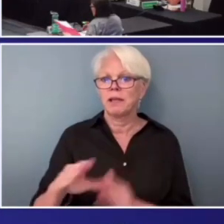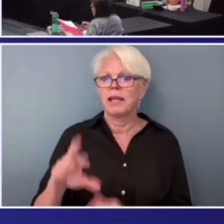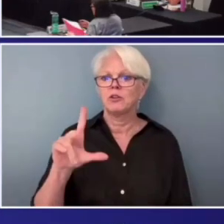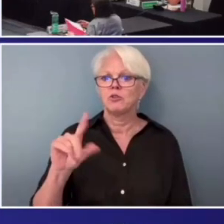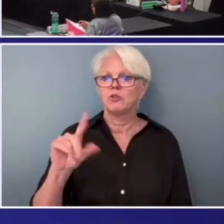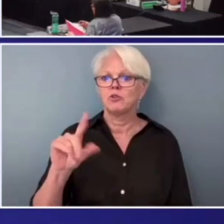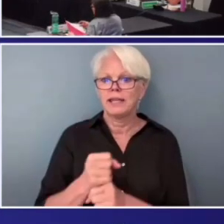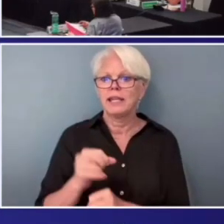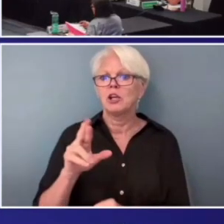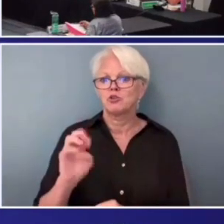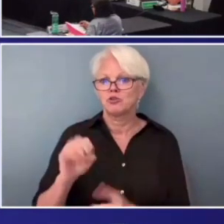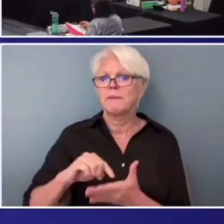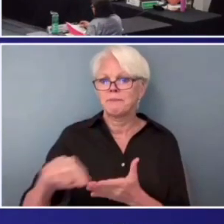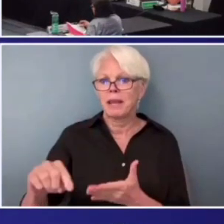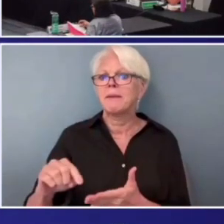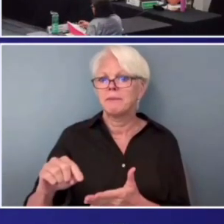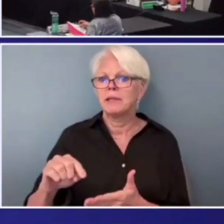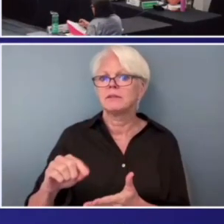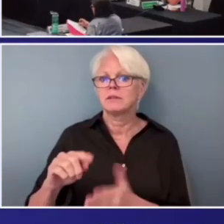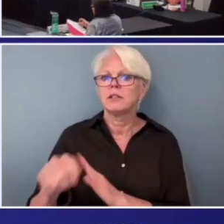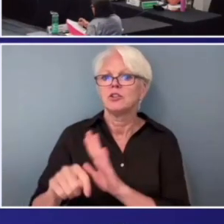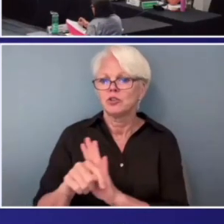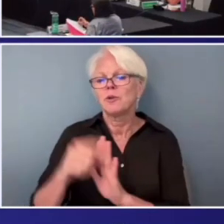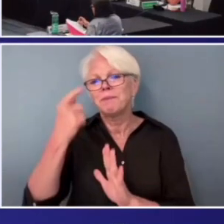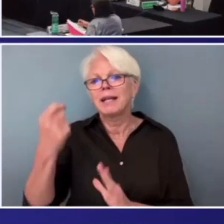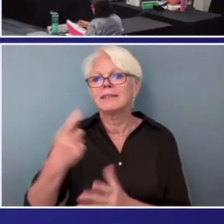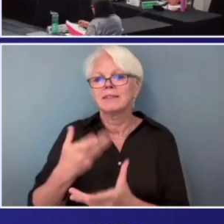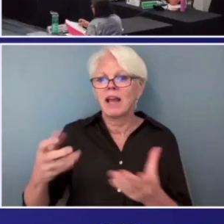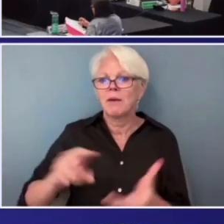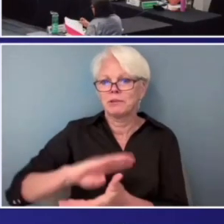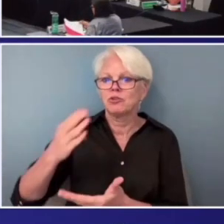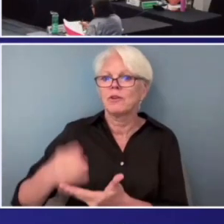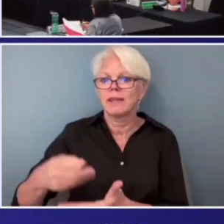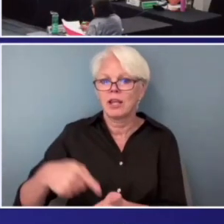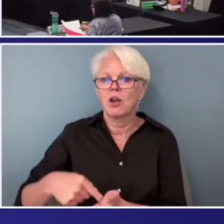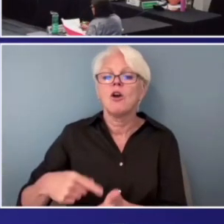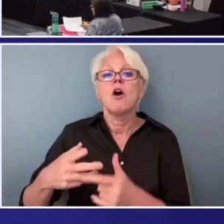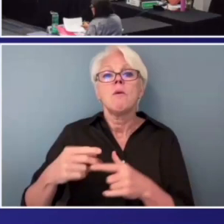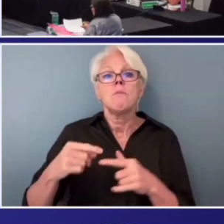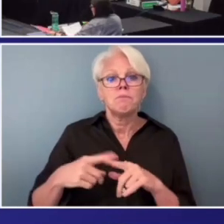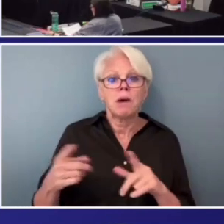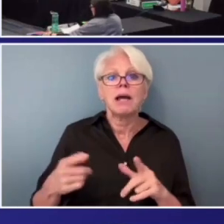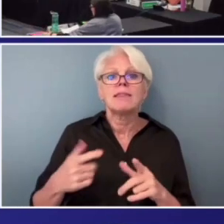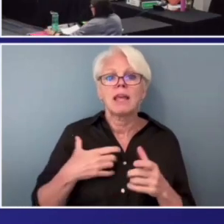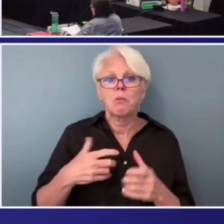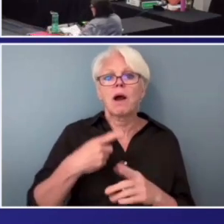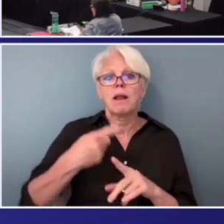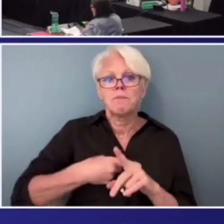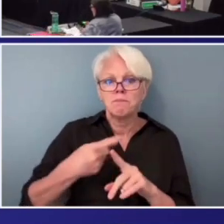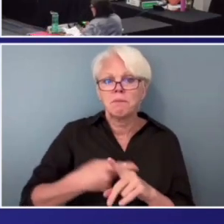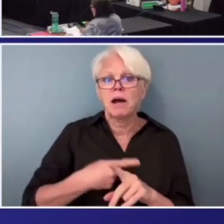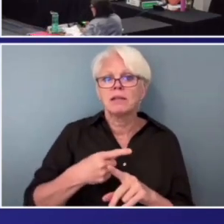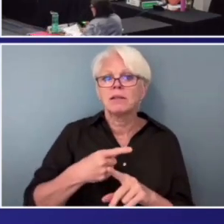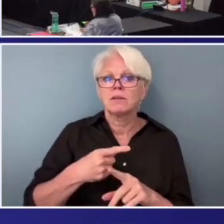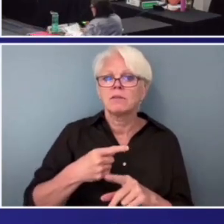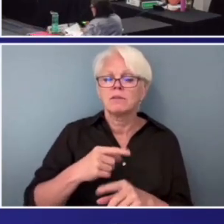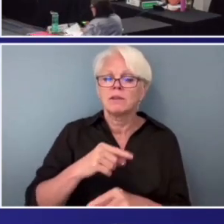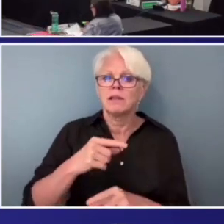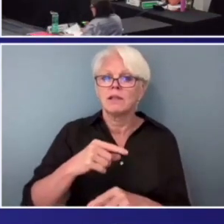off their loan balance, but they were trying to qualify -- make their monthly payments qualify for PSLF, so they wanted to pay more so that